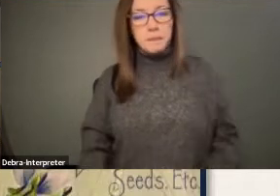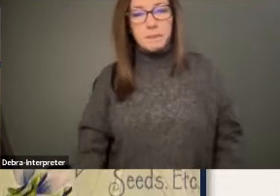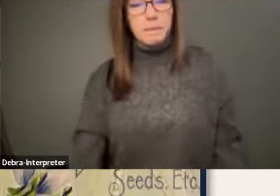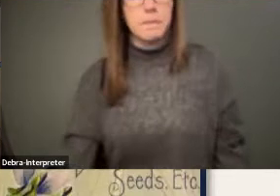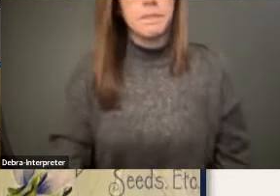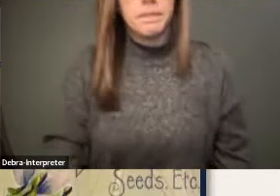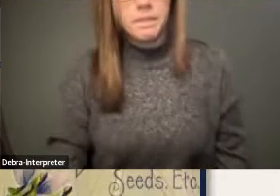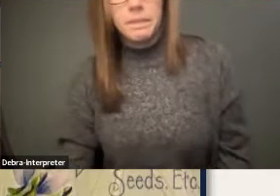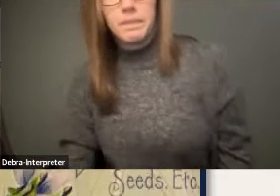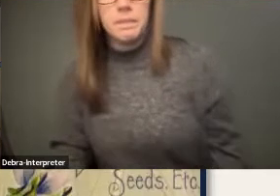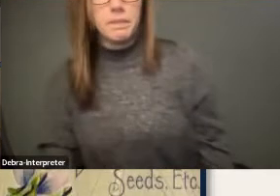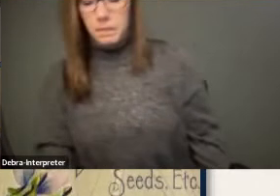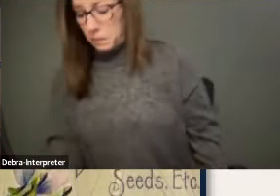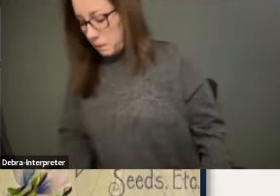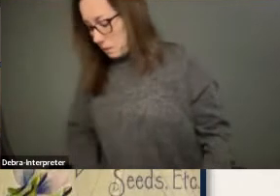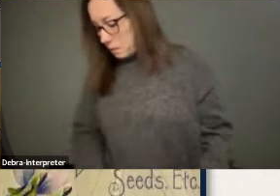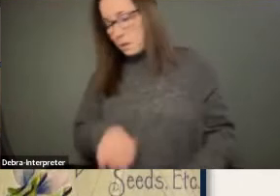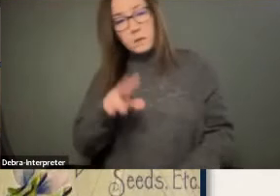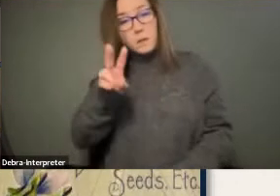created by USDA should be available.